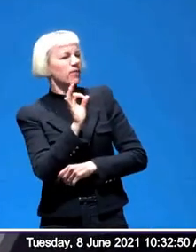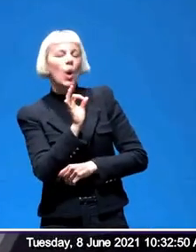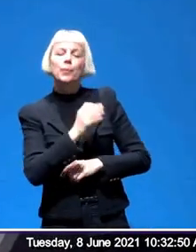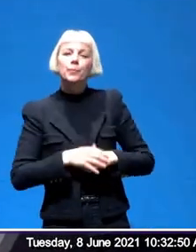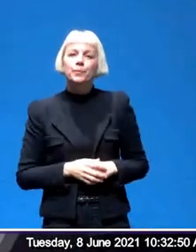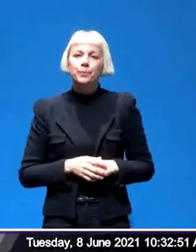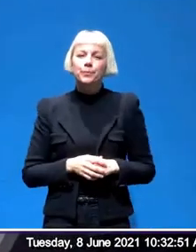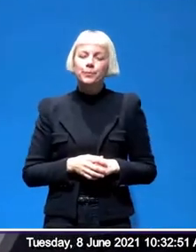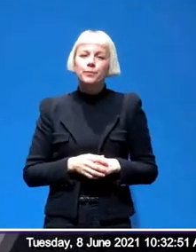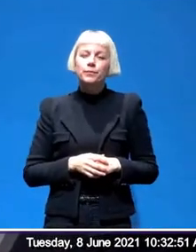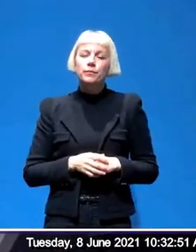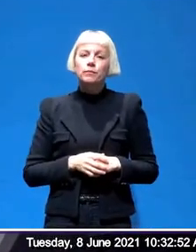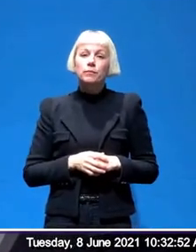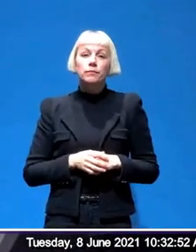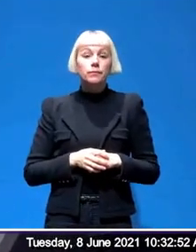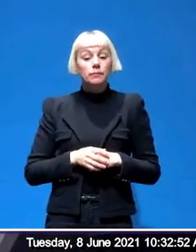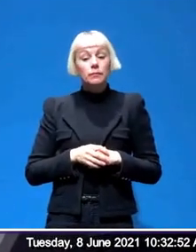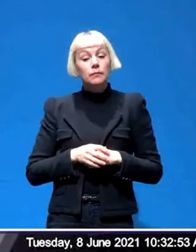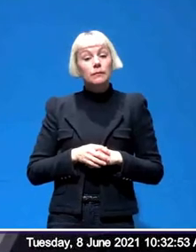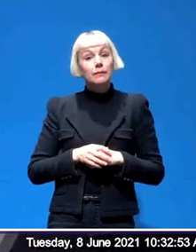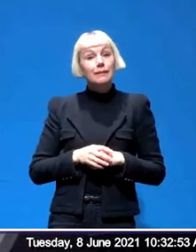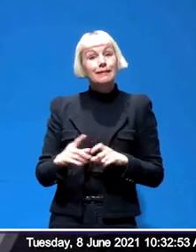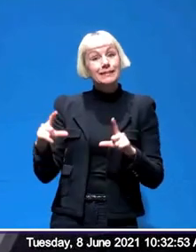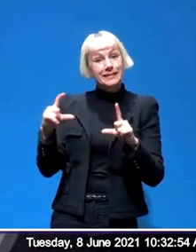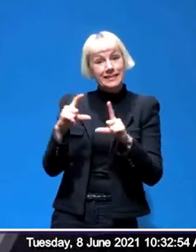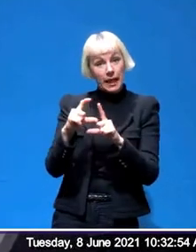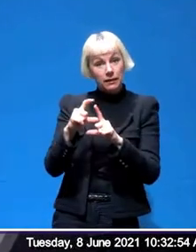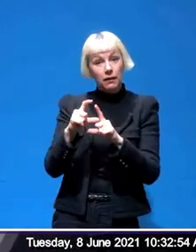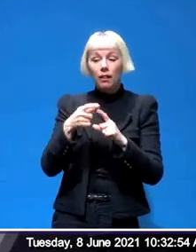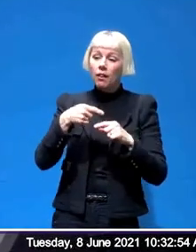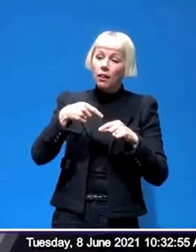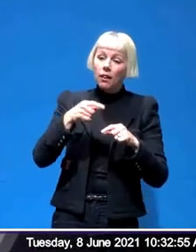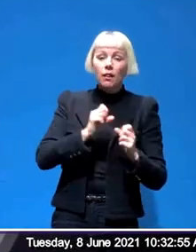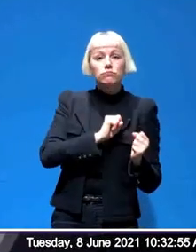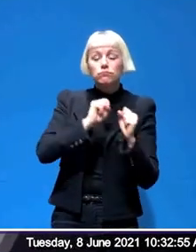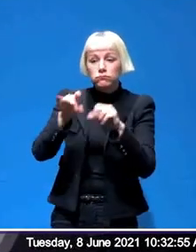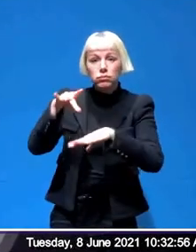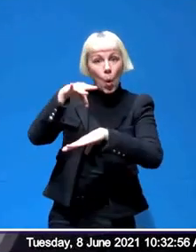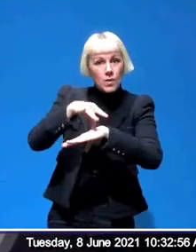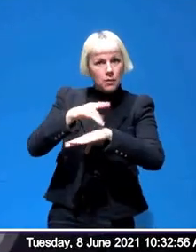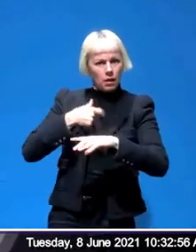I could --- whenever Daniel was at hospital or having any treatment, I went anyway.